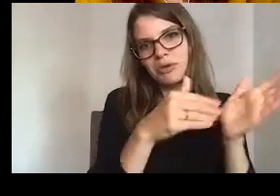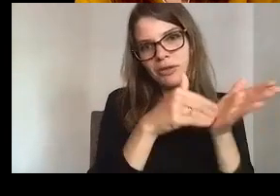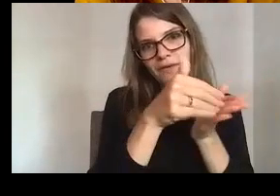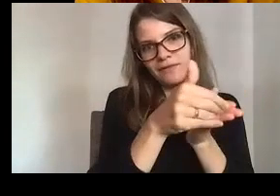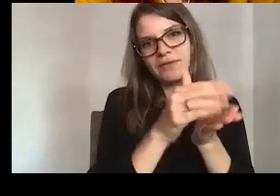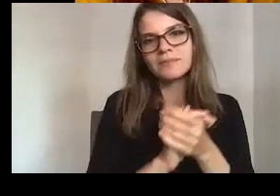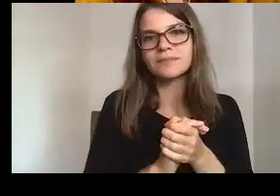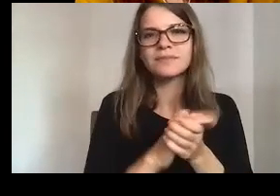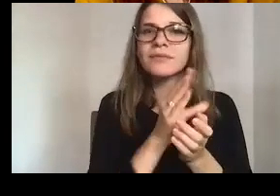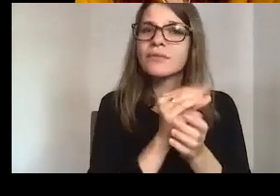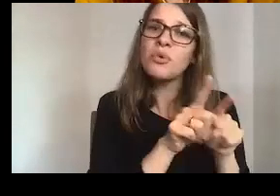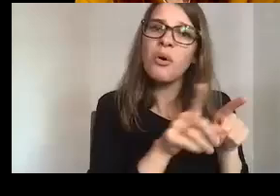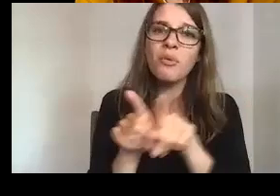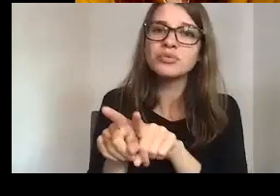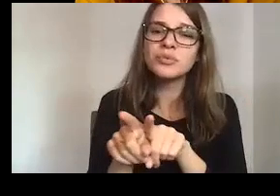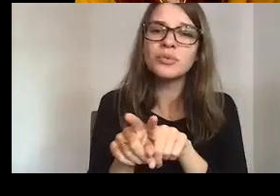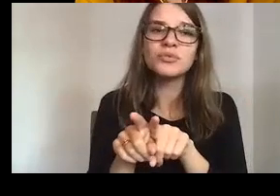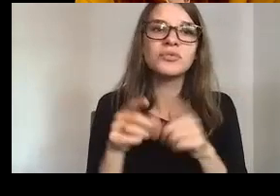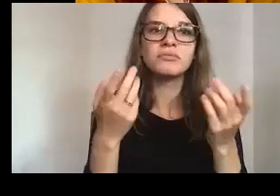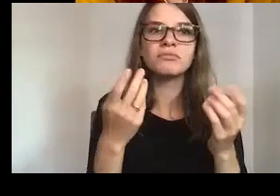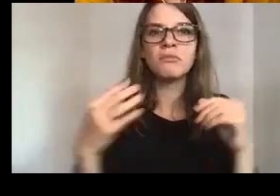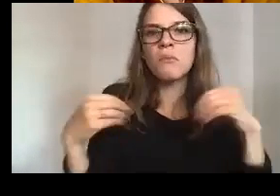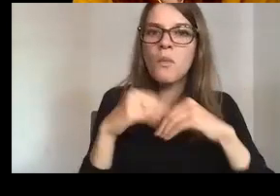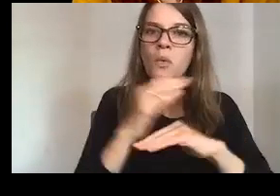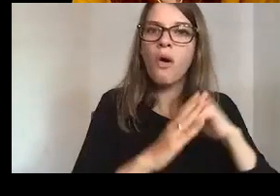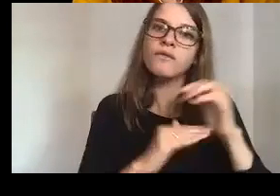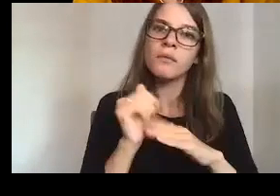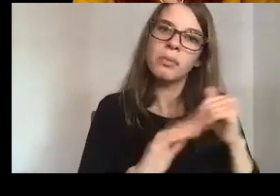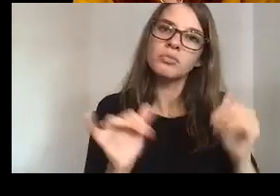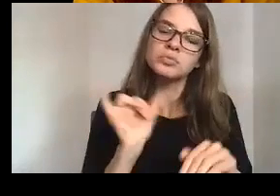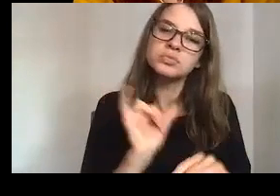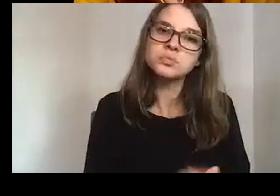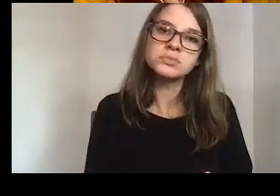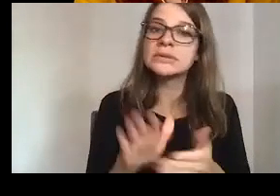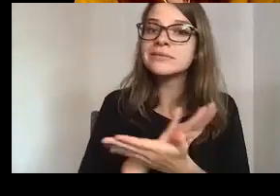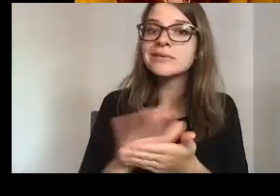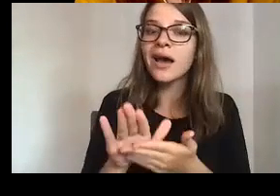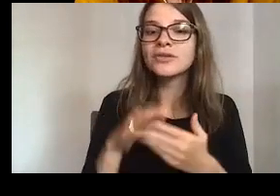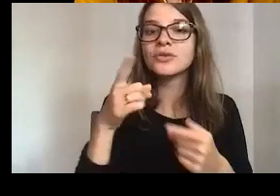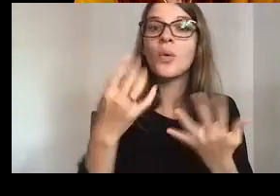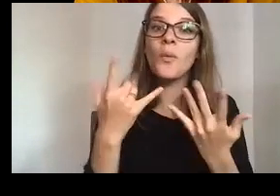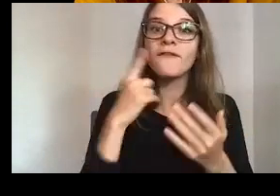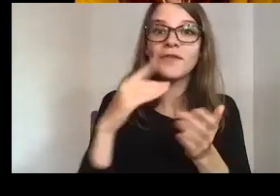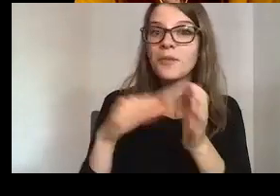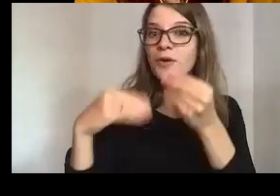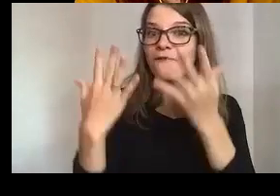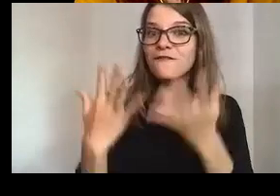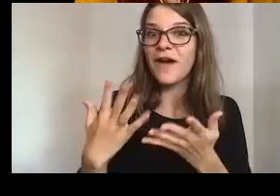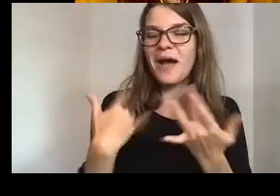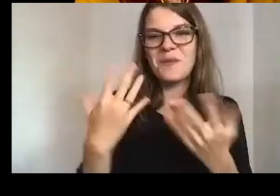and also the idea of com being more comfortable so you know it's nice when you're waiting for the provider that you can do that in the comfort of your home